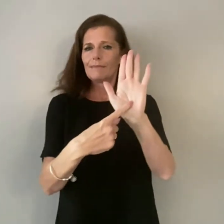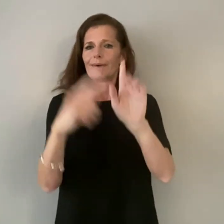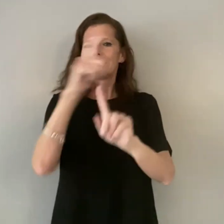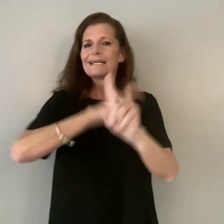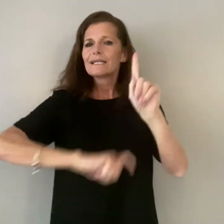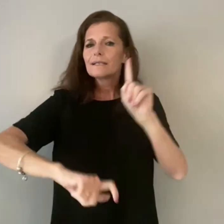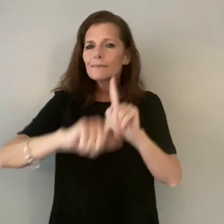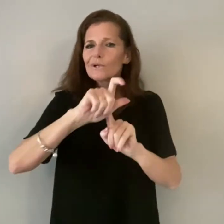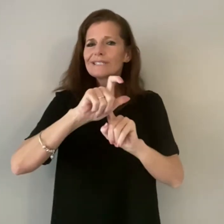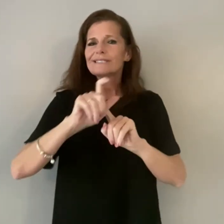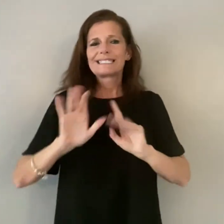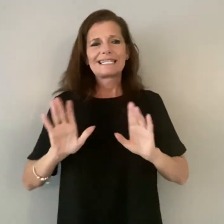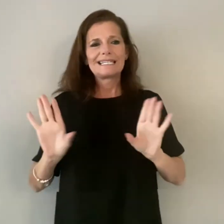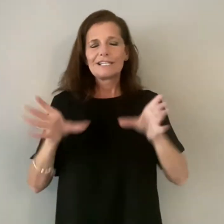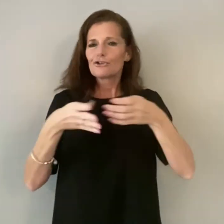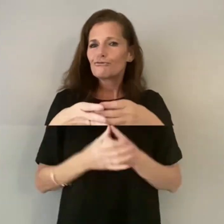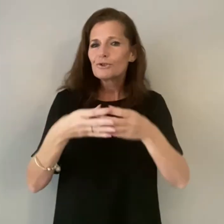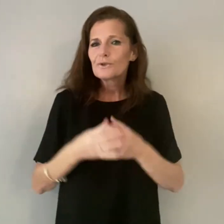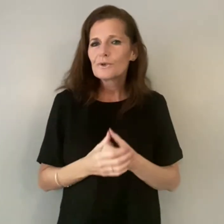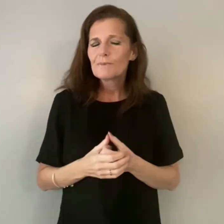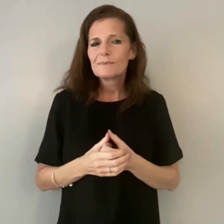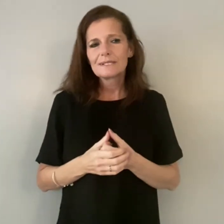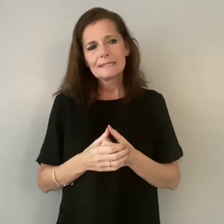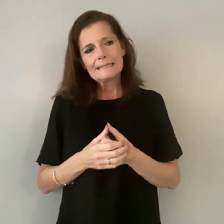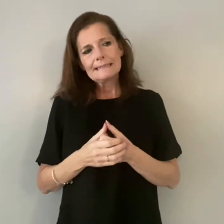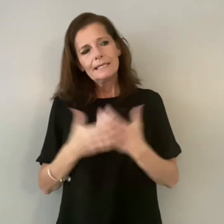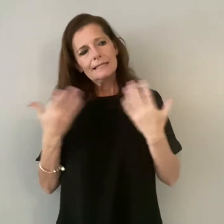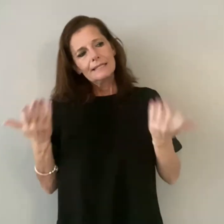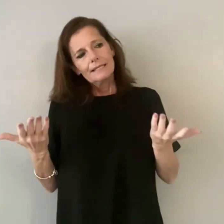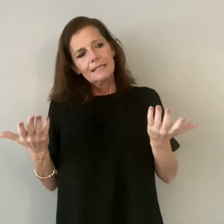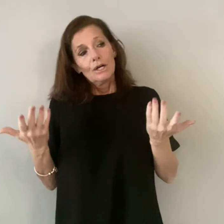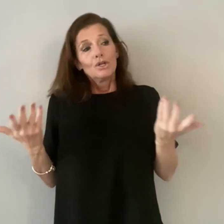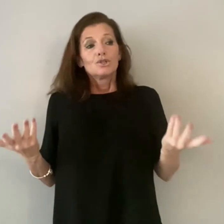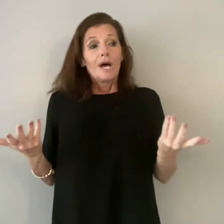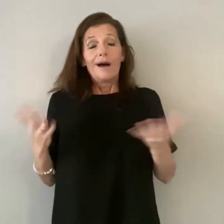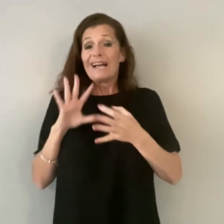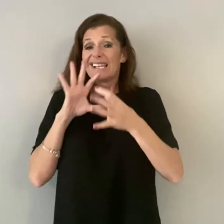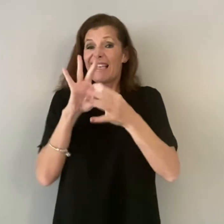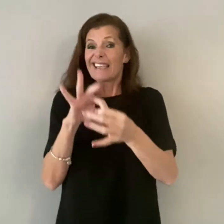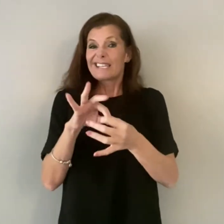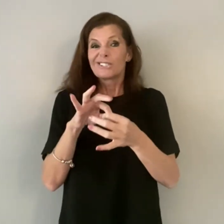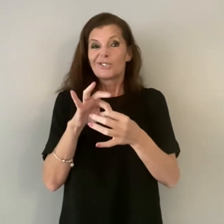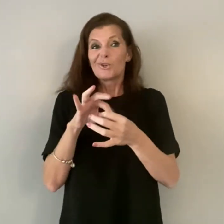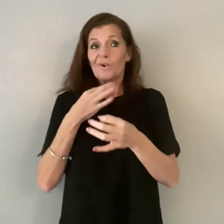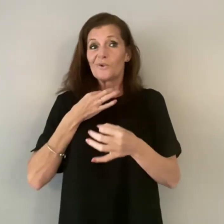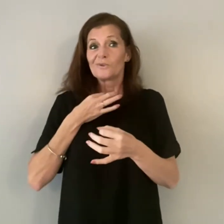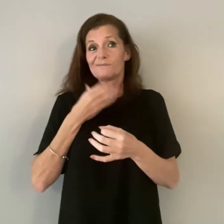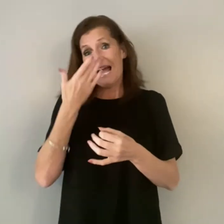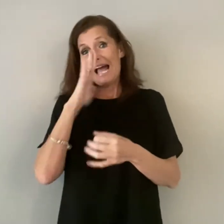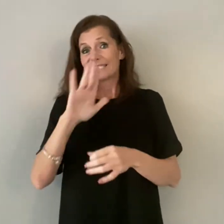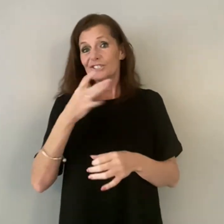of their community and the groups that they serve. And I guess this ties into that attitude to risk,